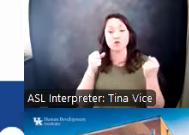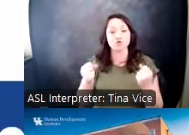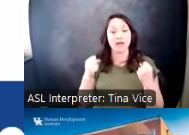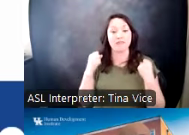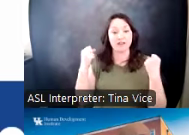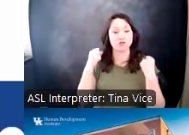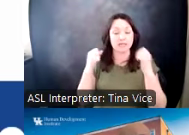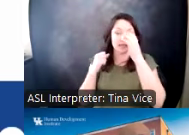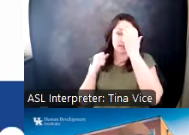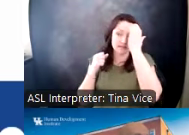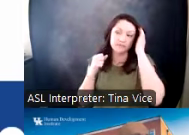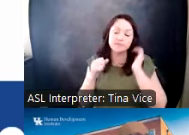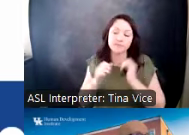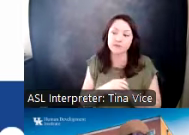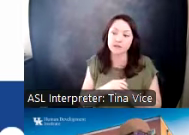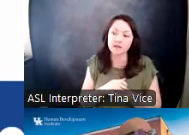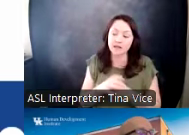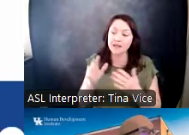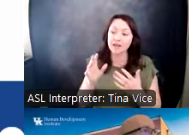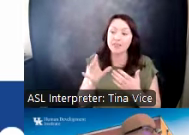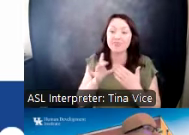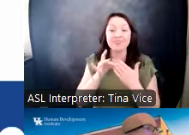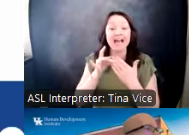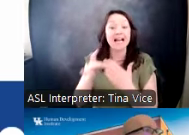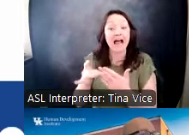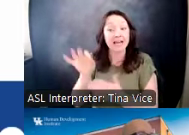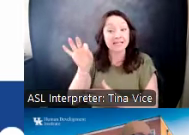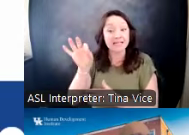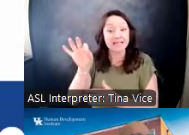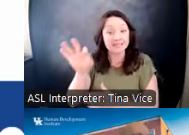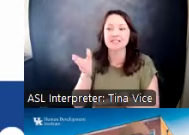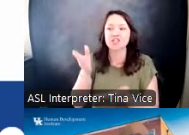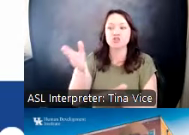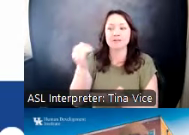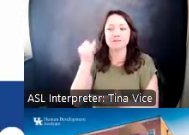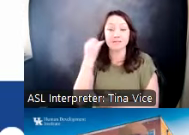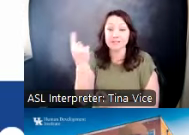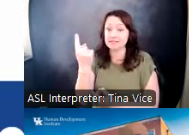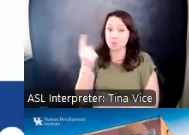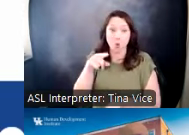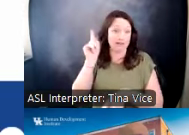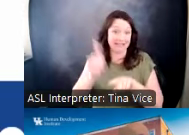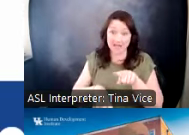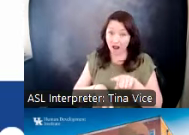The guidance suggests if someone is unable to meet those that they should